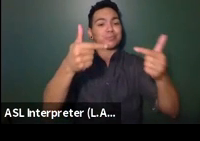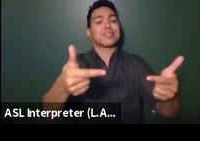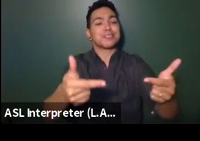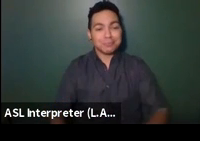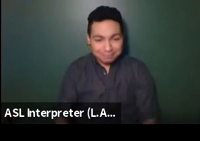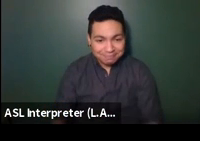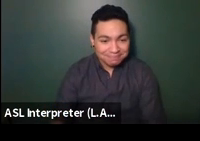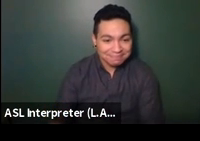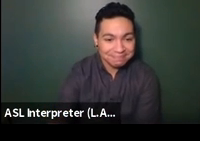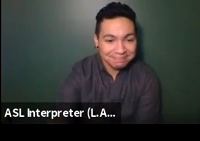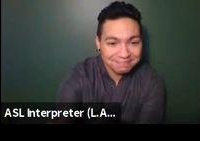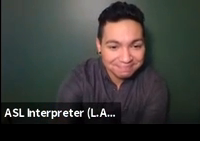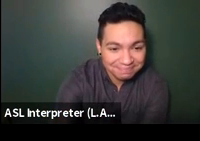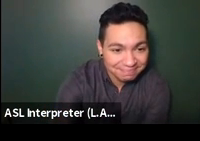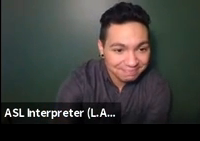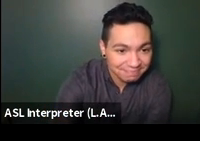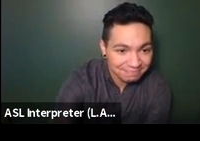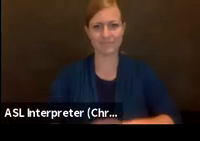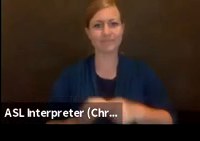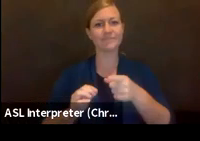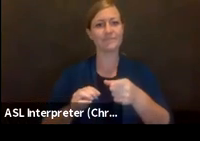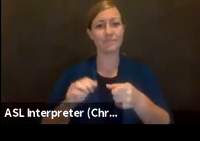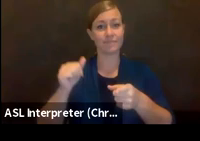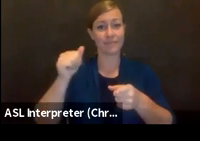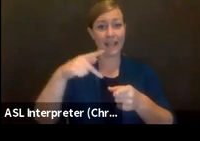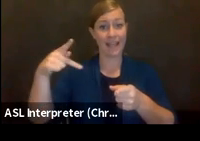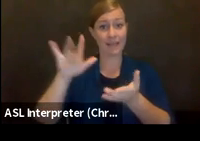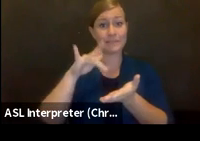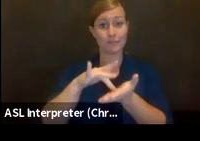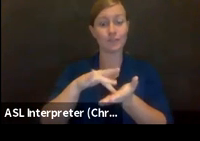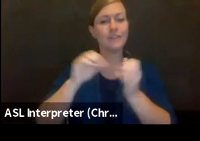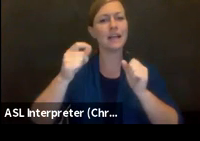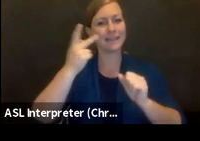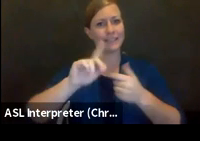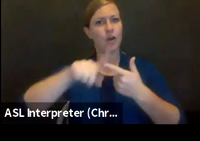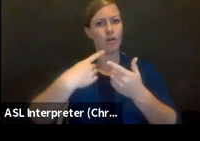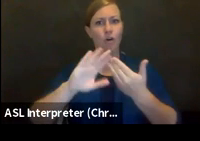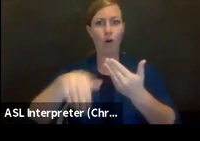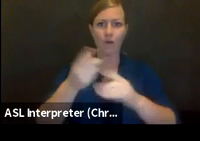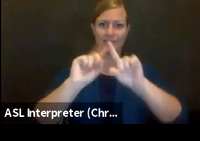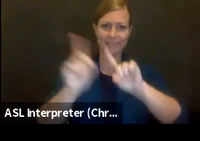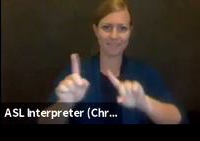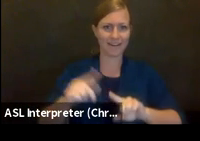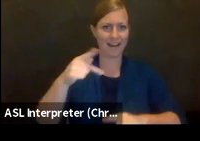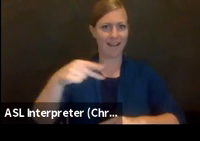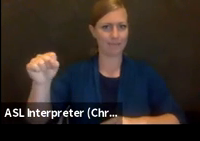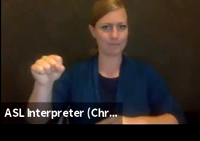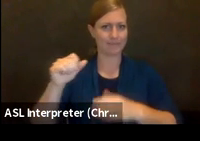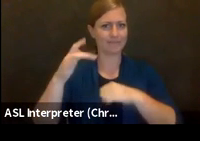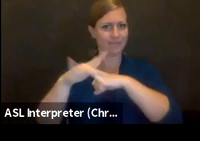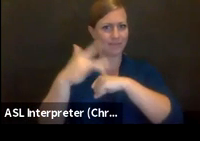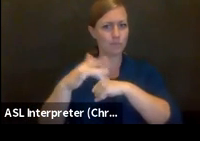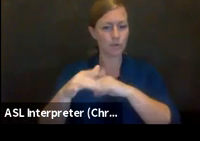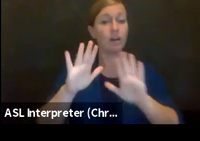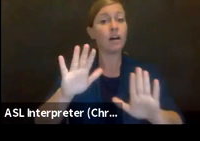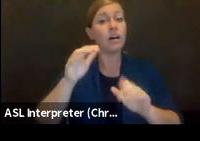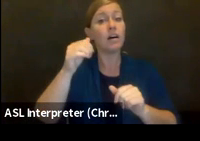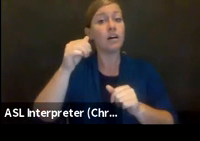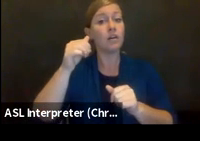ESD 189 - Amy Colburn: So this is where I can see all of the apps that are potentially available. So this is one of those caveats that there are some things that you will be able to add yourself.